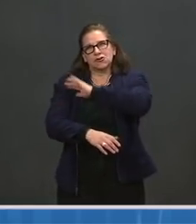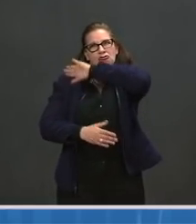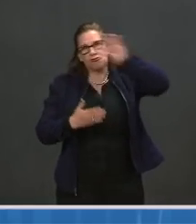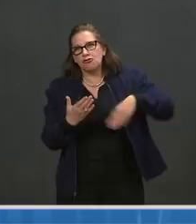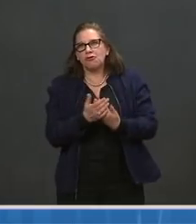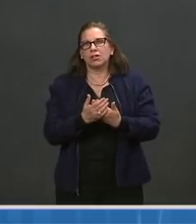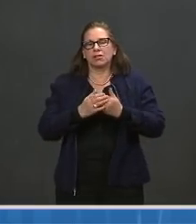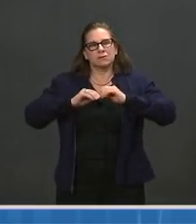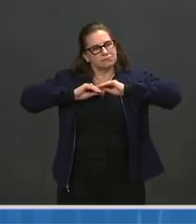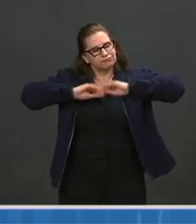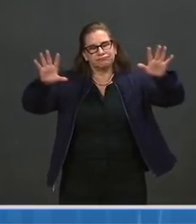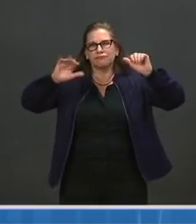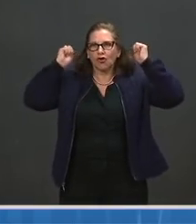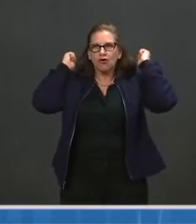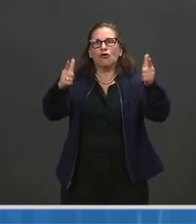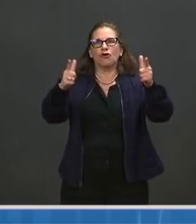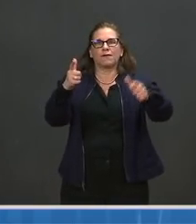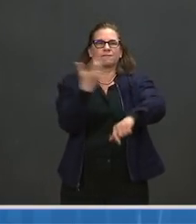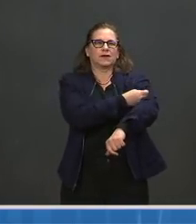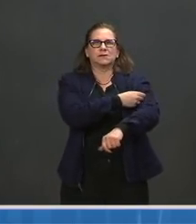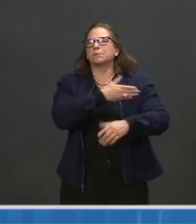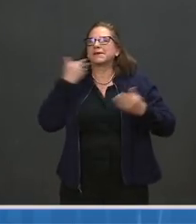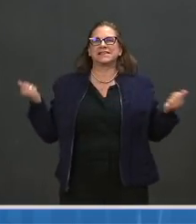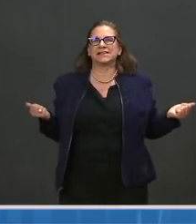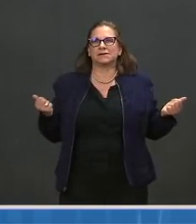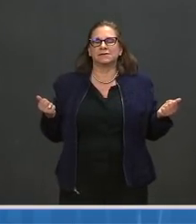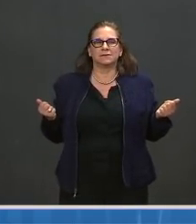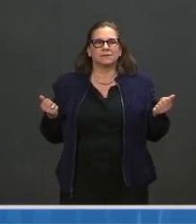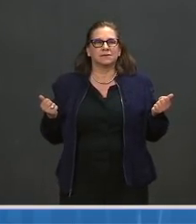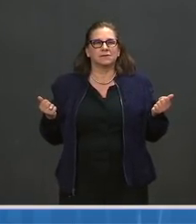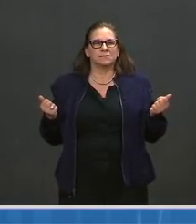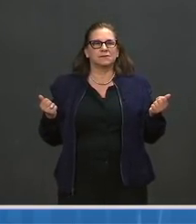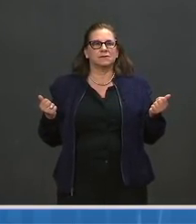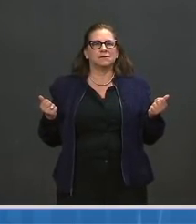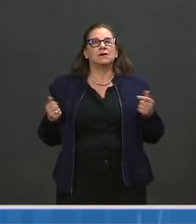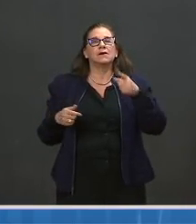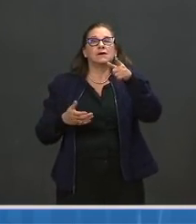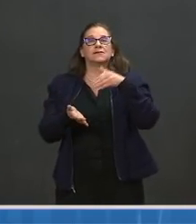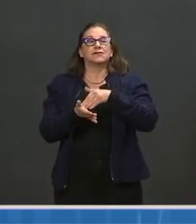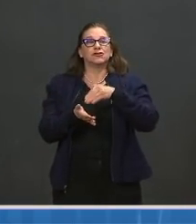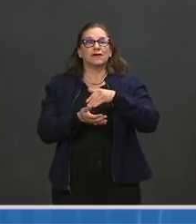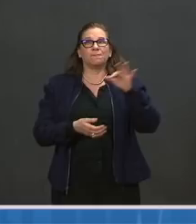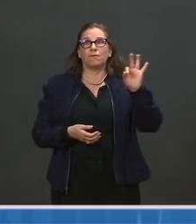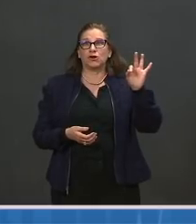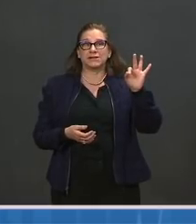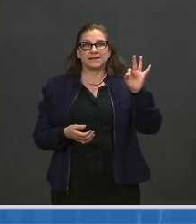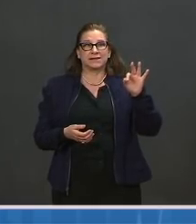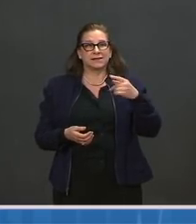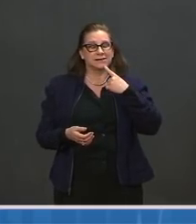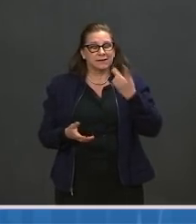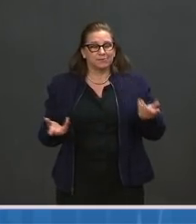Every time we look at data, it looks at when you're dealing with severe outcomes, hospitalizations, and deaths --